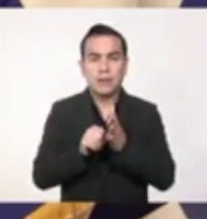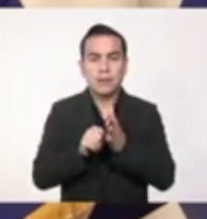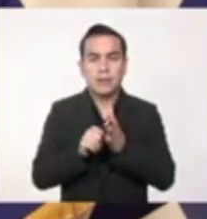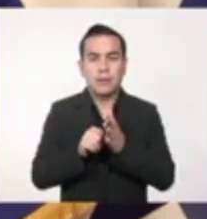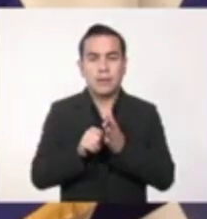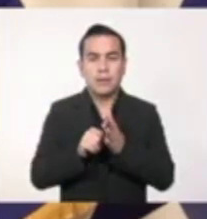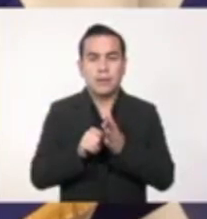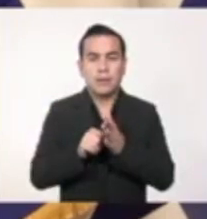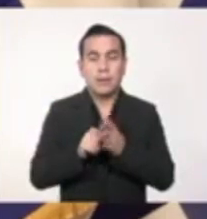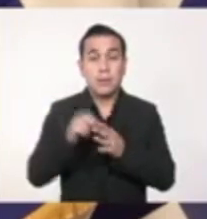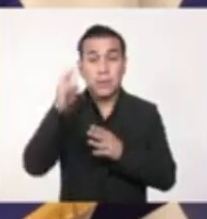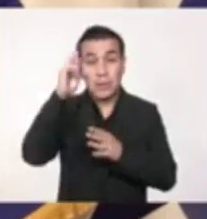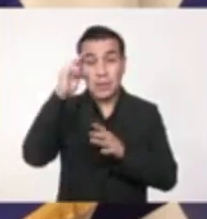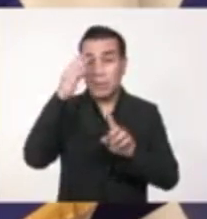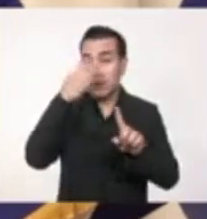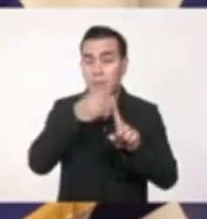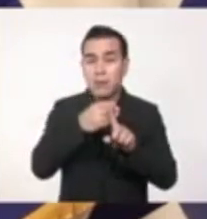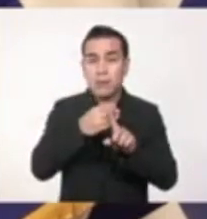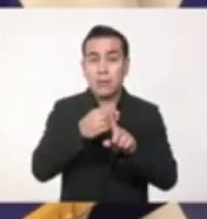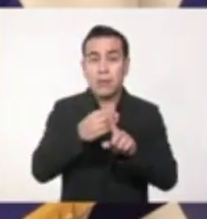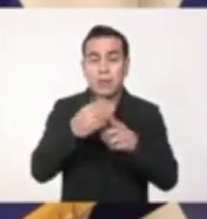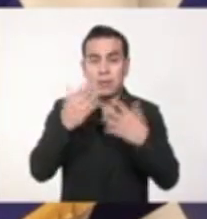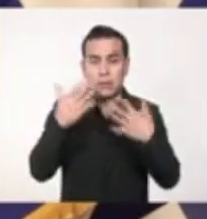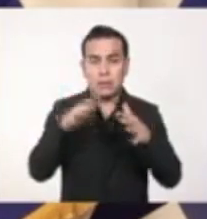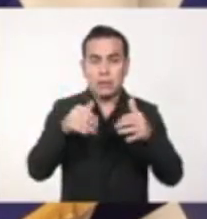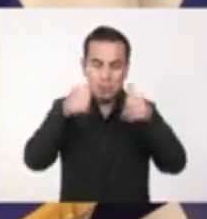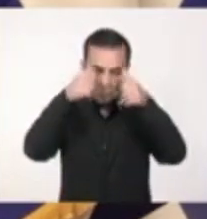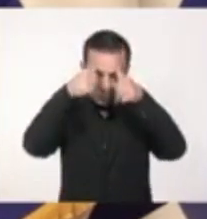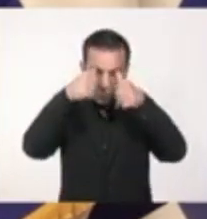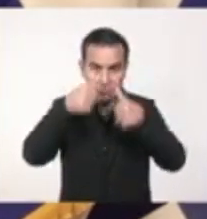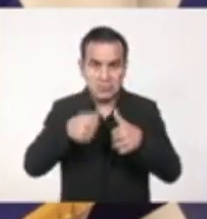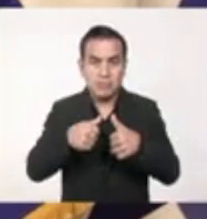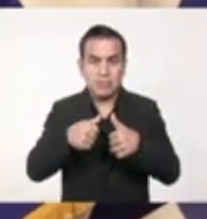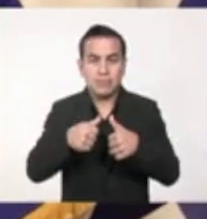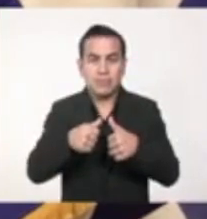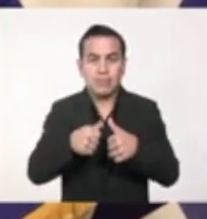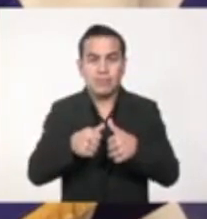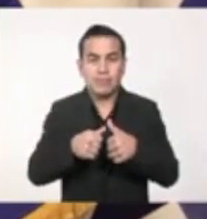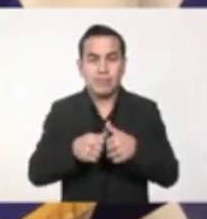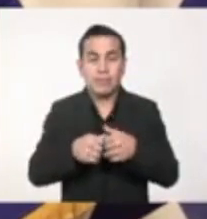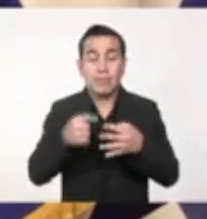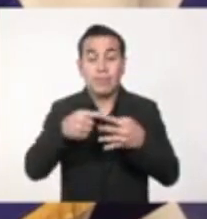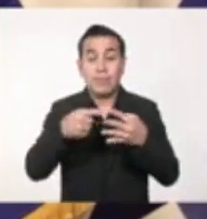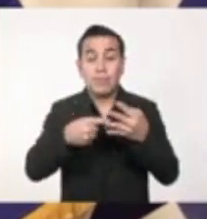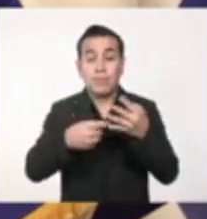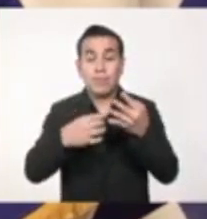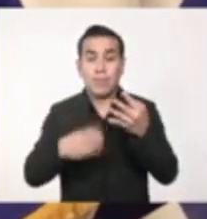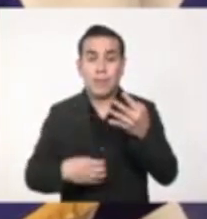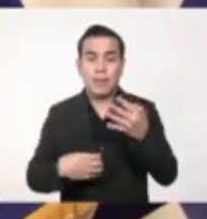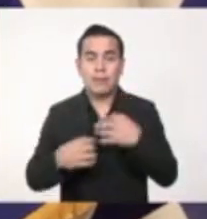specific causes, previously established by law. Pun, and